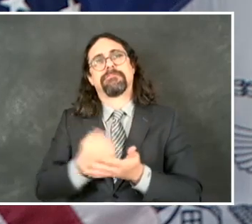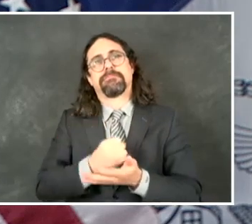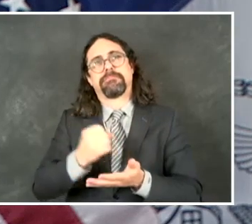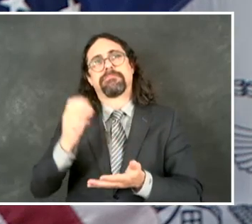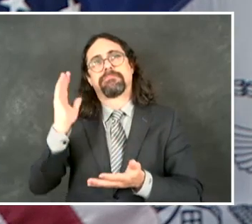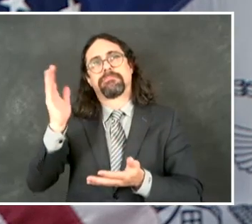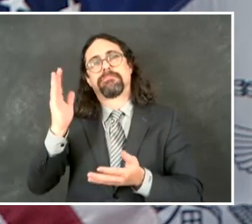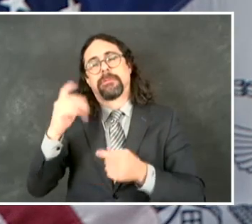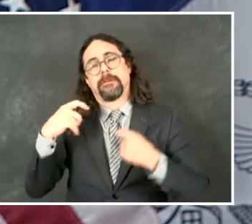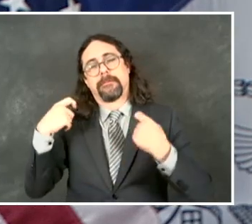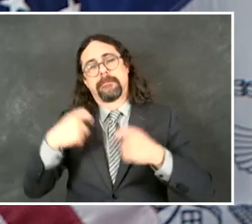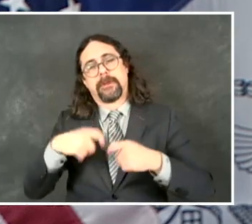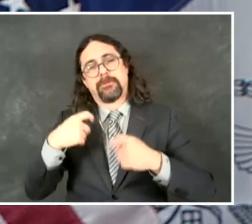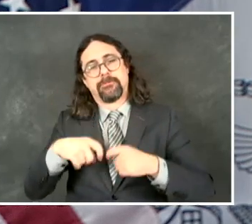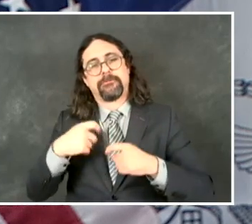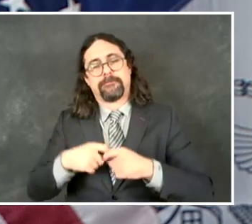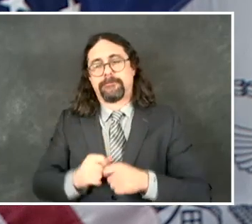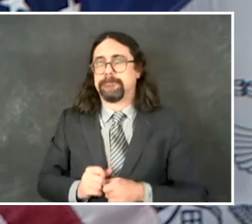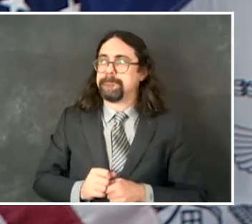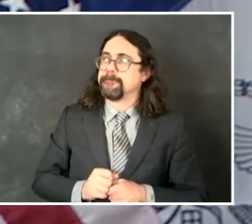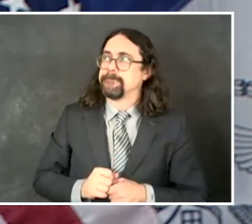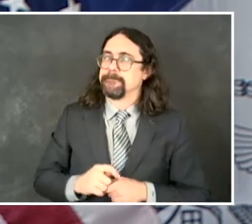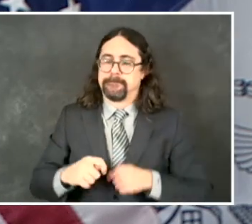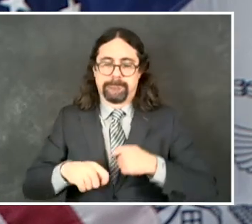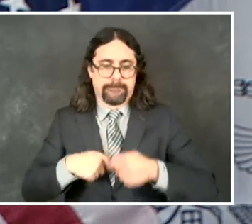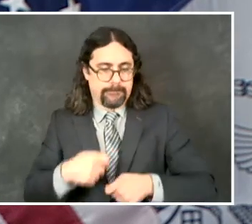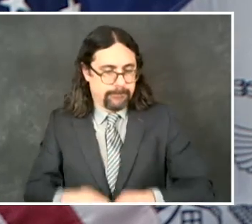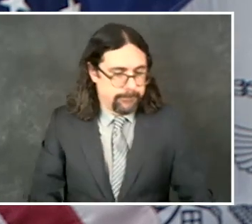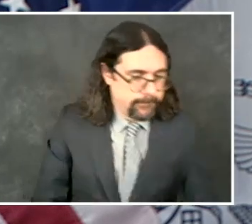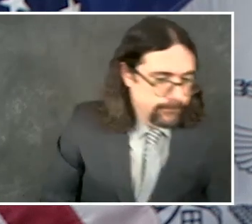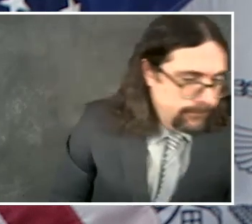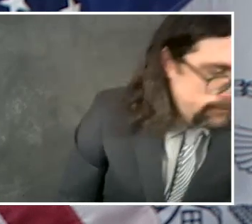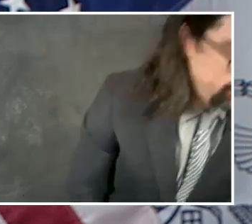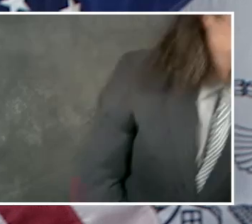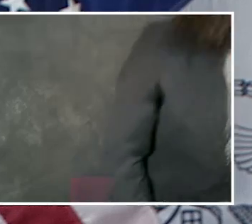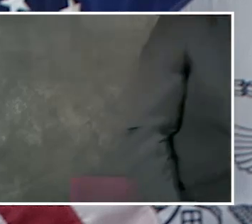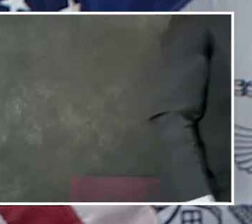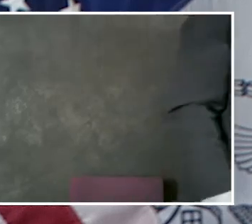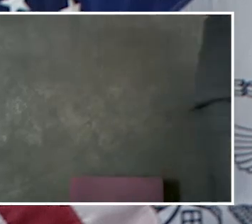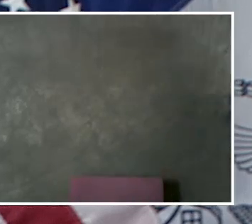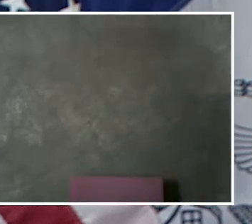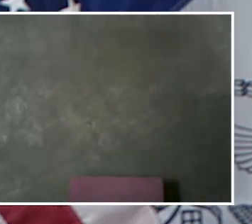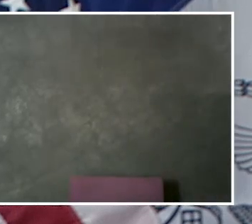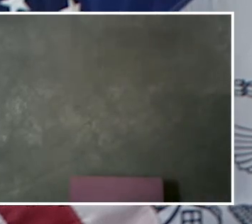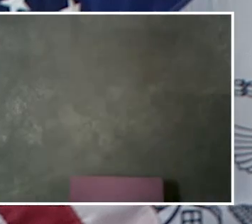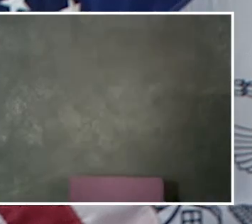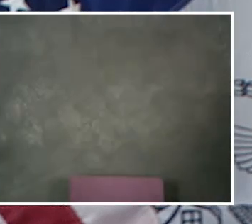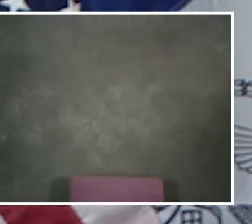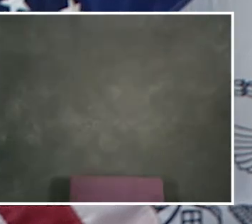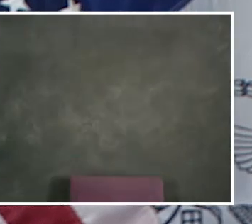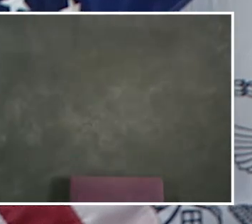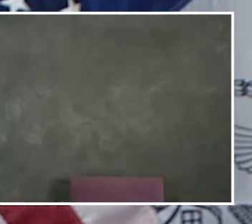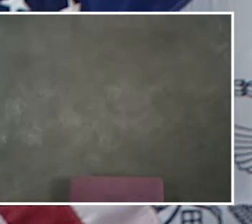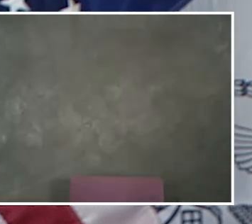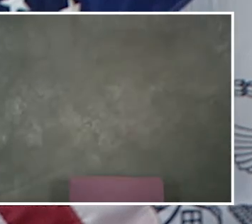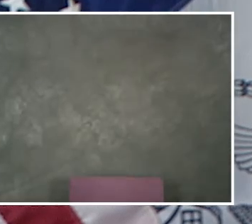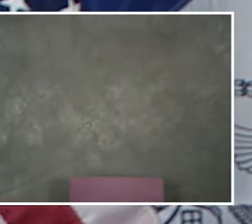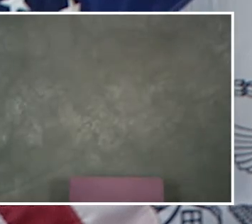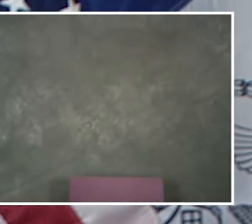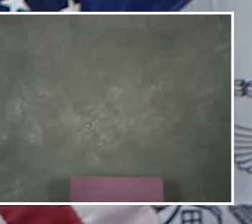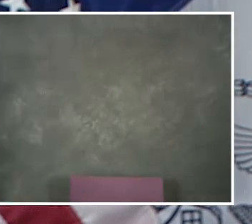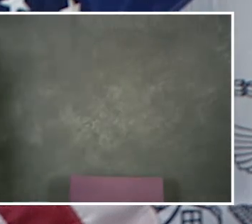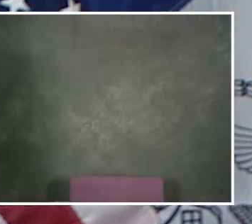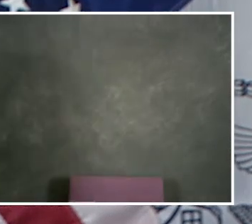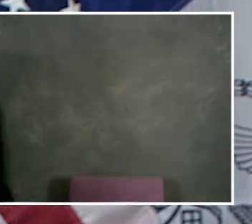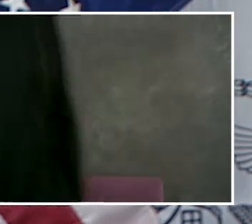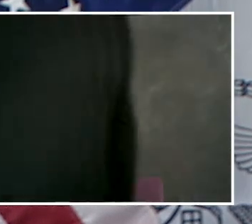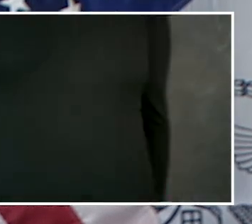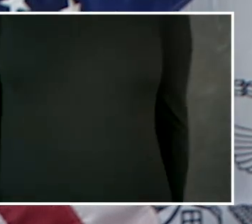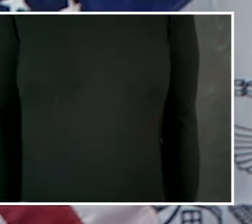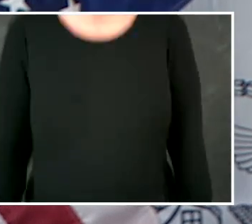JUST A FEW WORDS